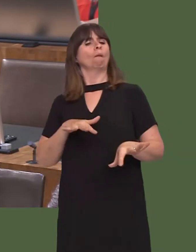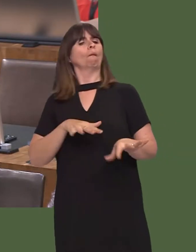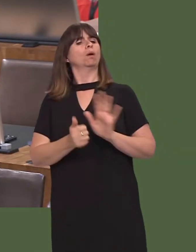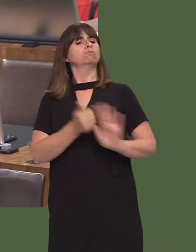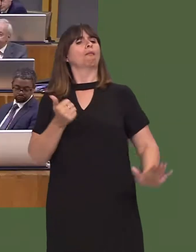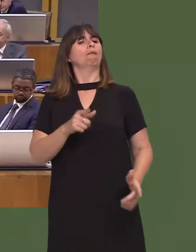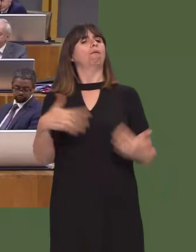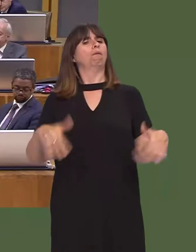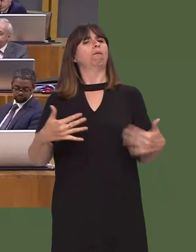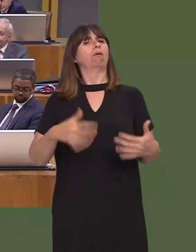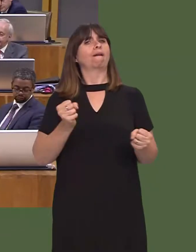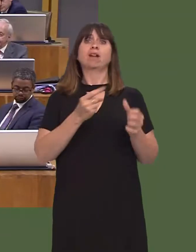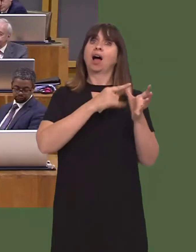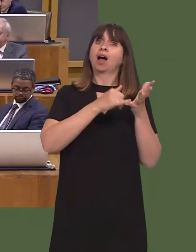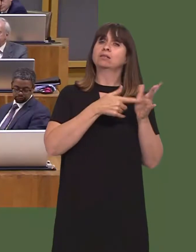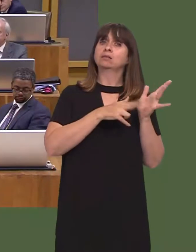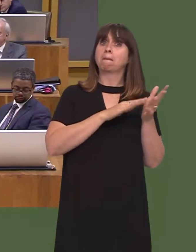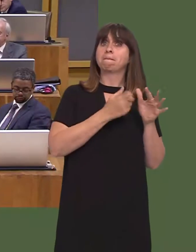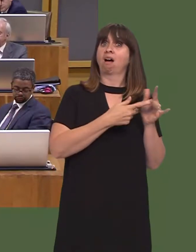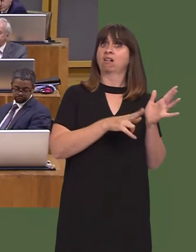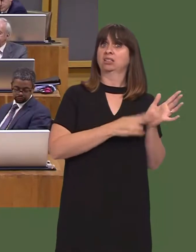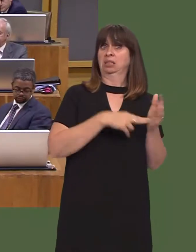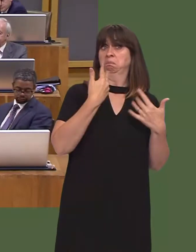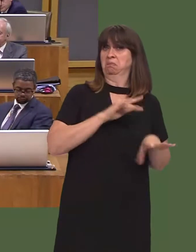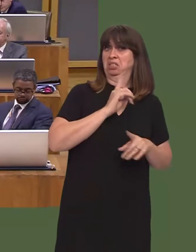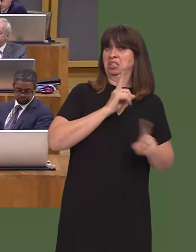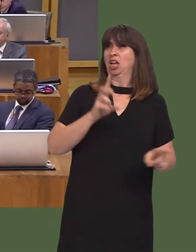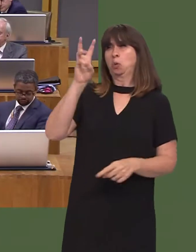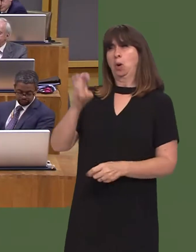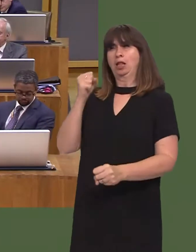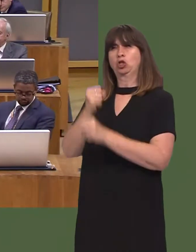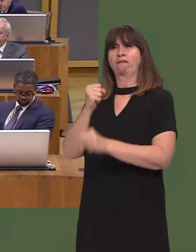skills required, that, to quote Aston Martin, we have a Government with pride and passion